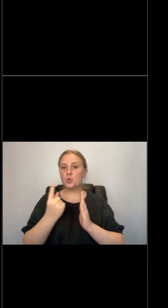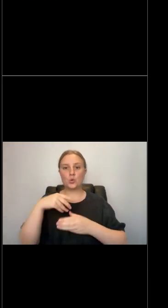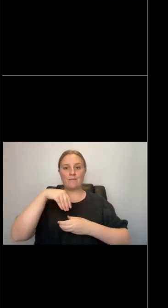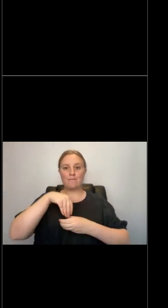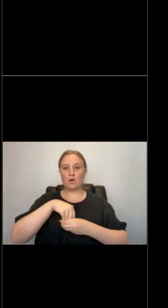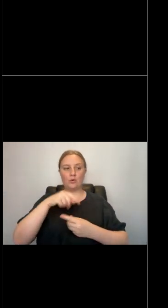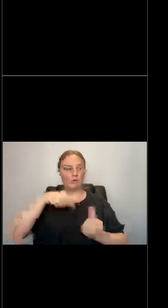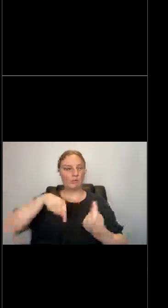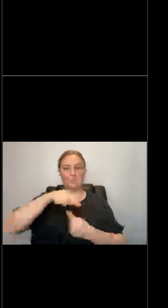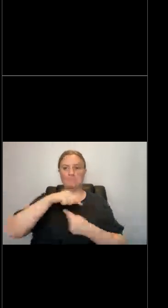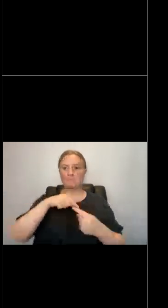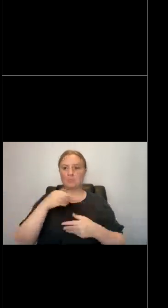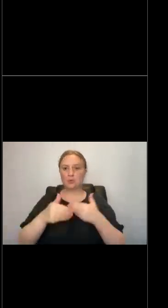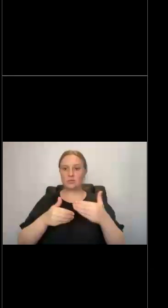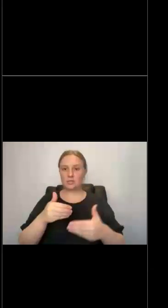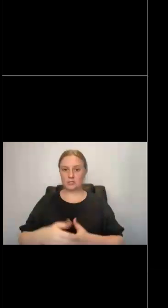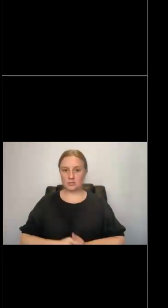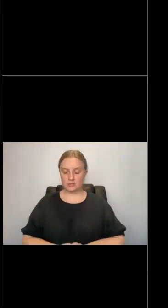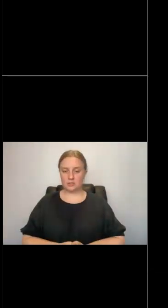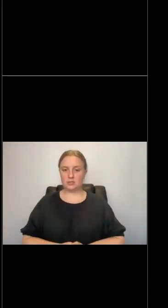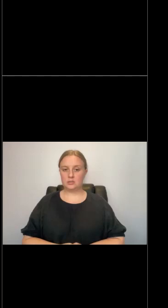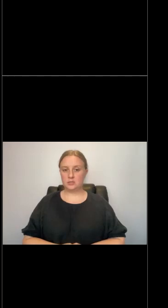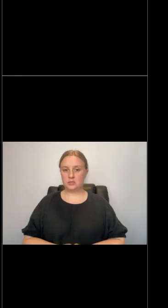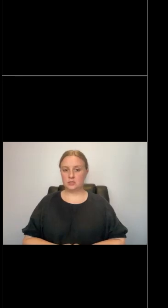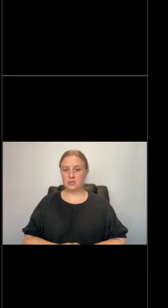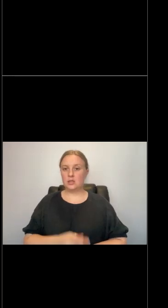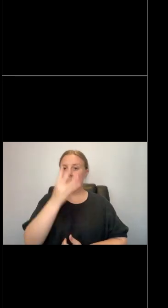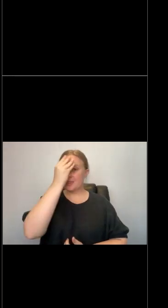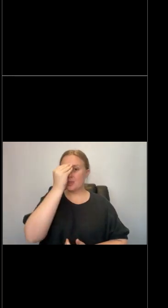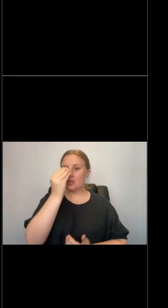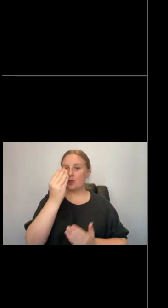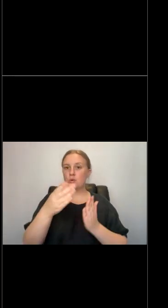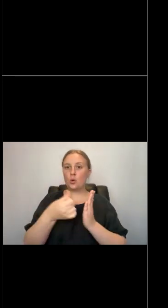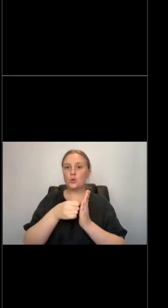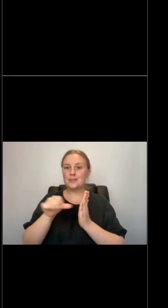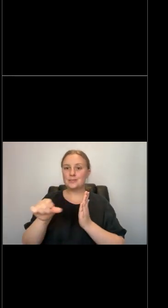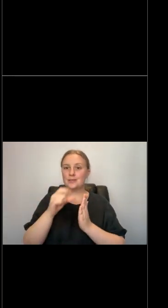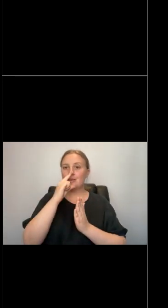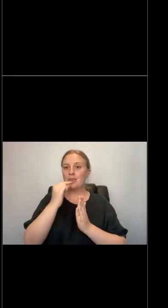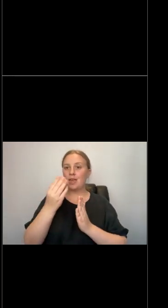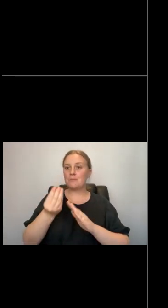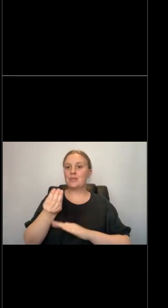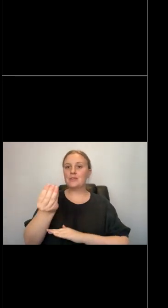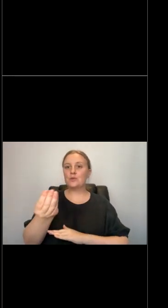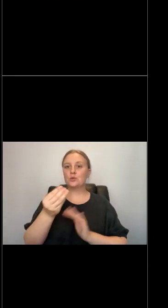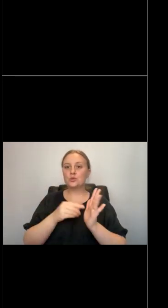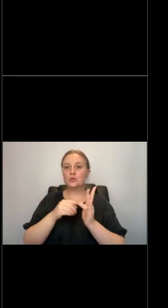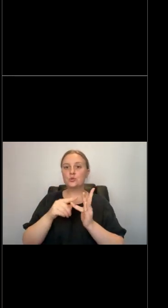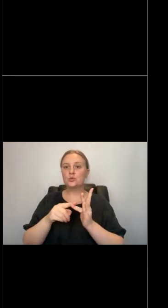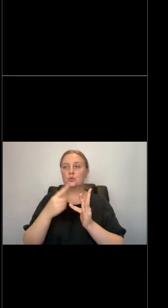Now notices can be given to guardians or attorneys.